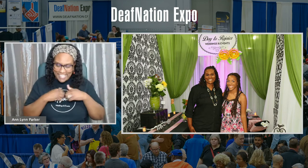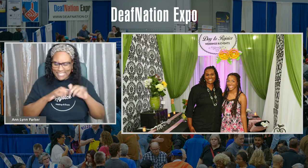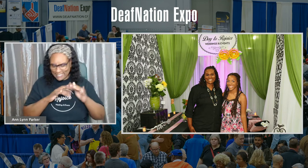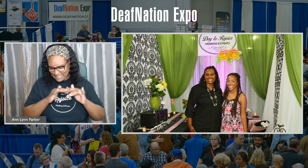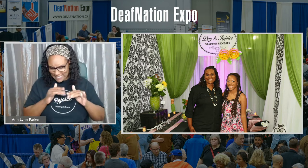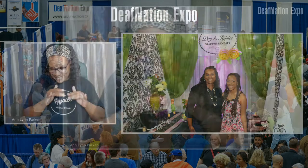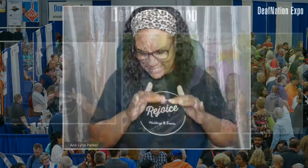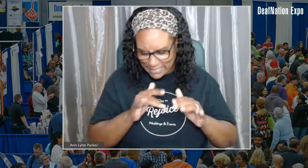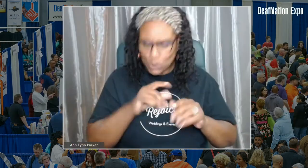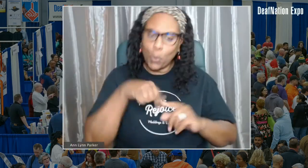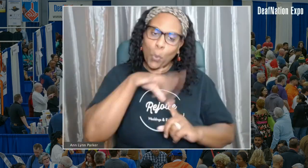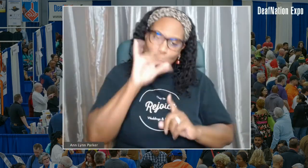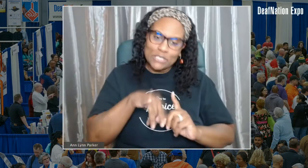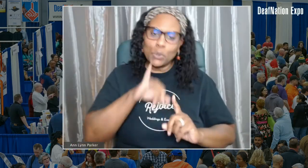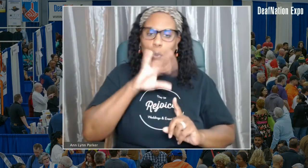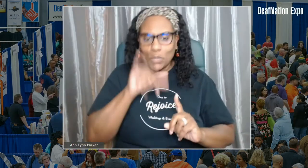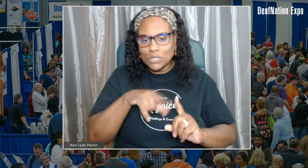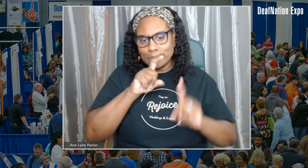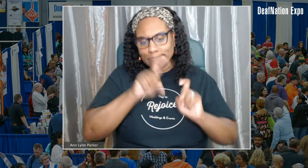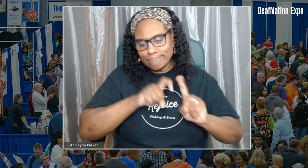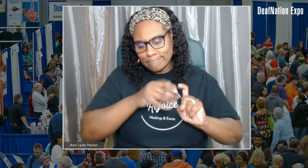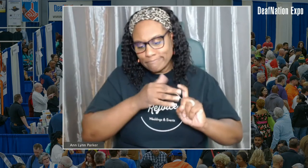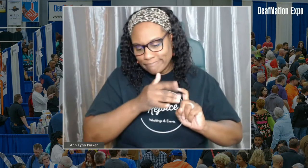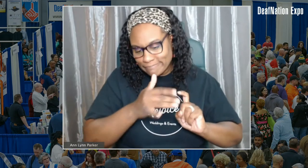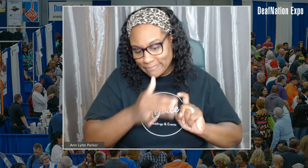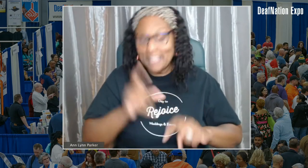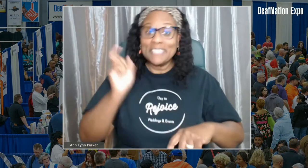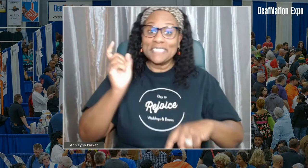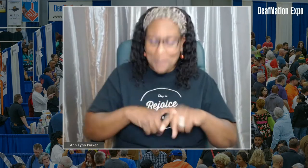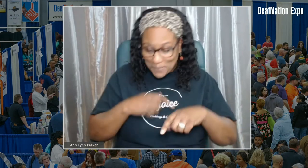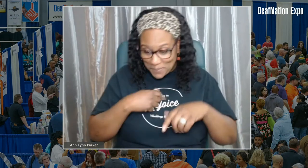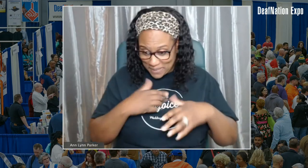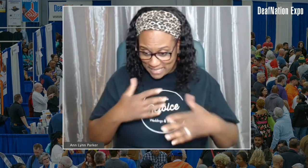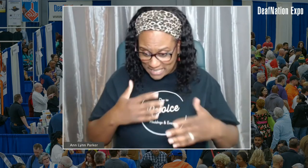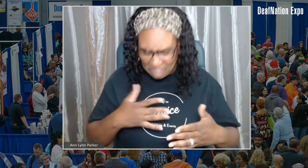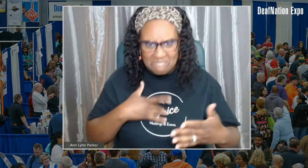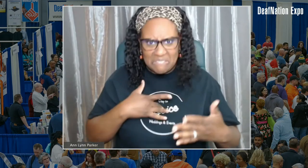I went for it and there were many quizzes.